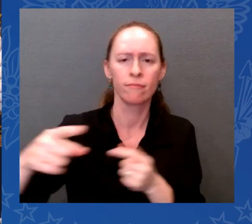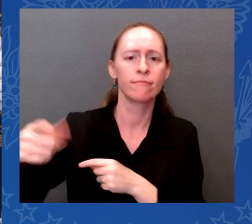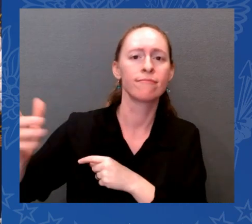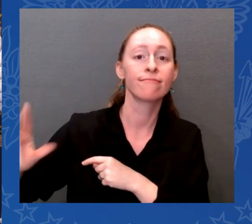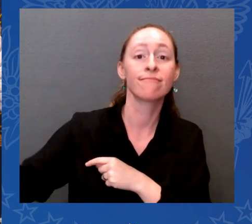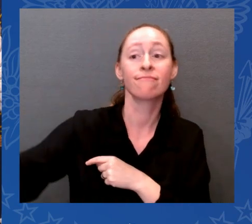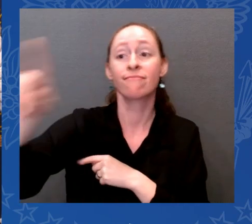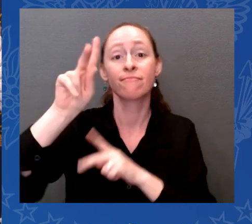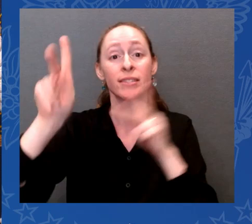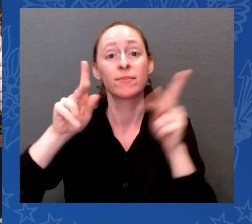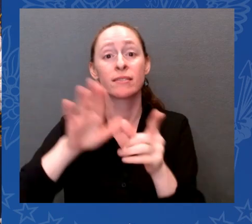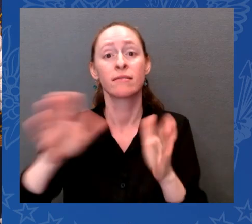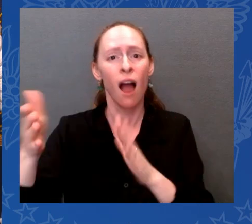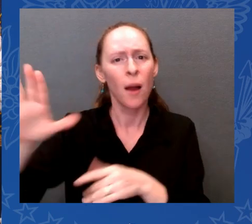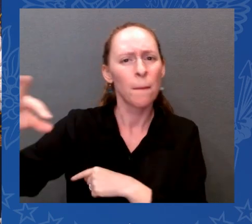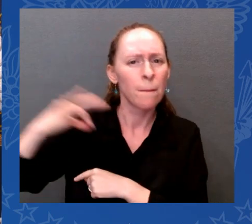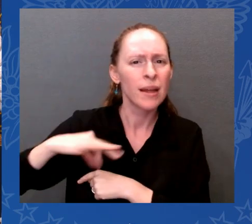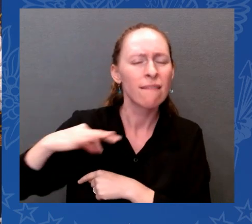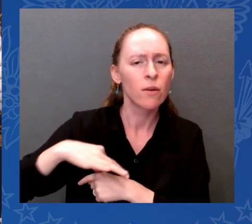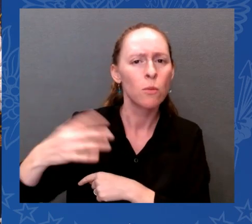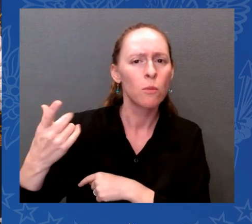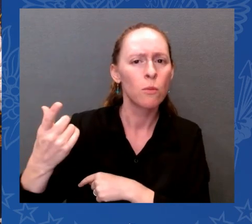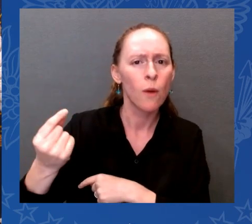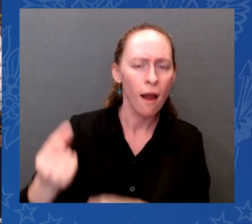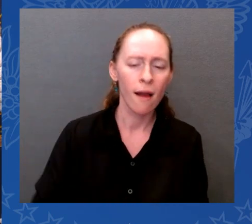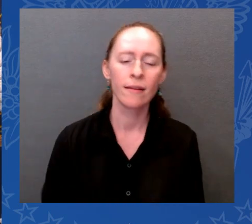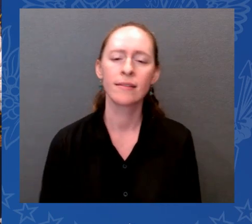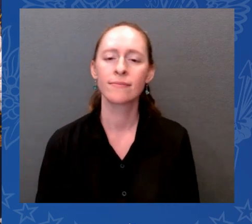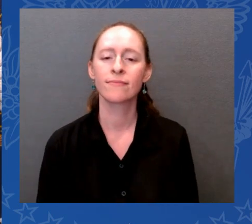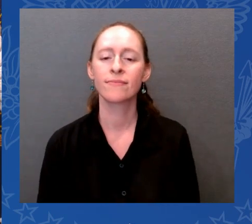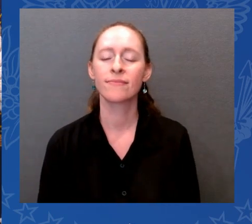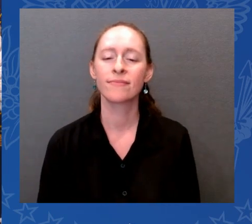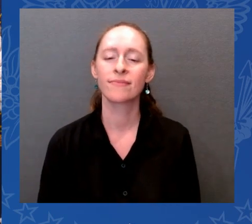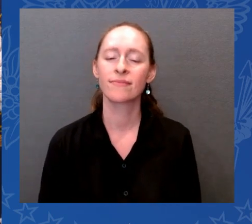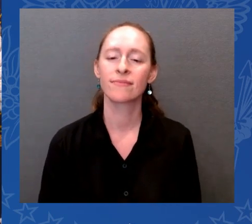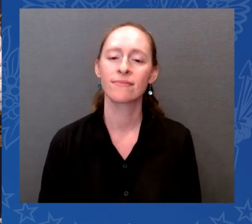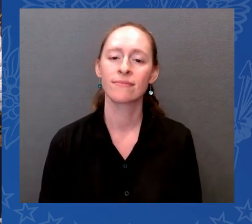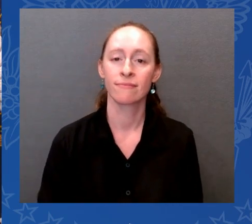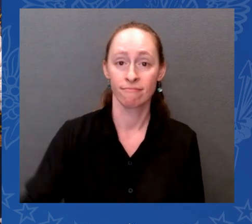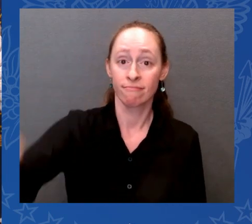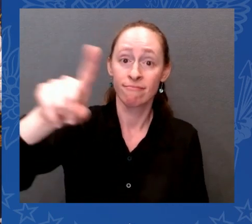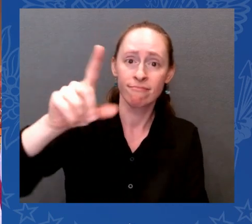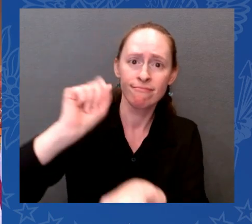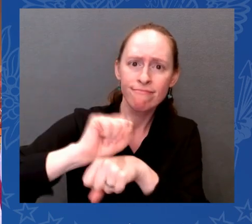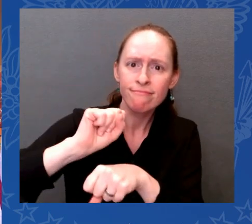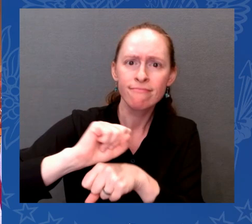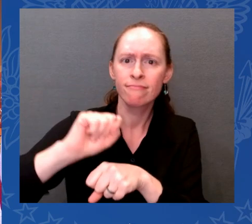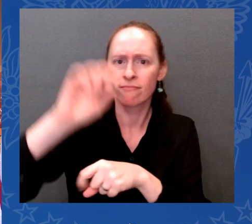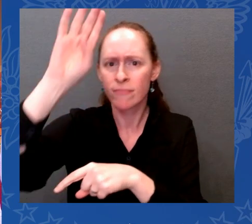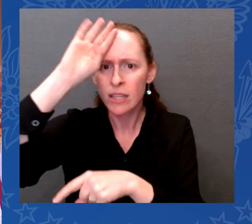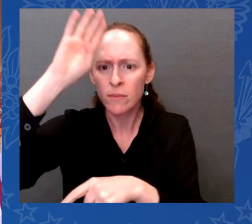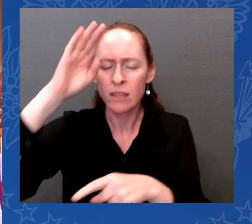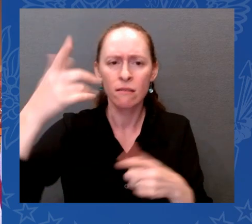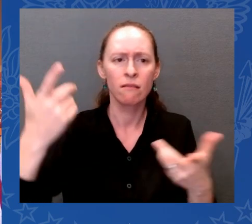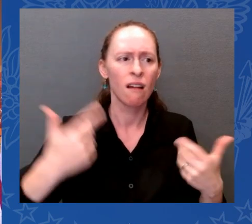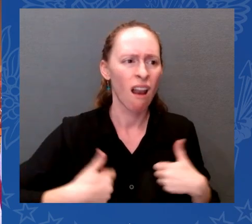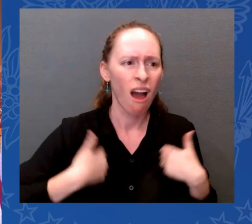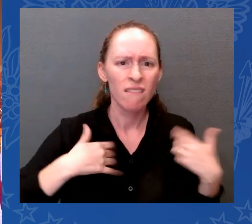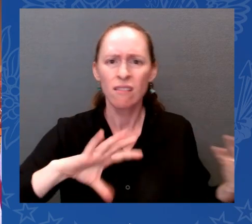killed in training and made it easier to qualify for permanent disability. The final point -- I'm sorry to go on so long,